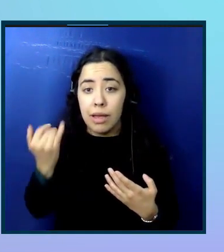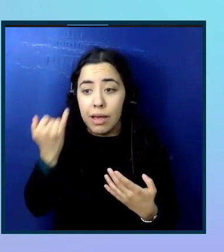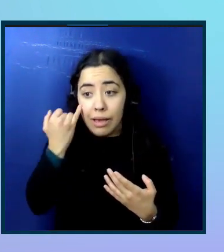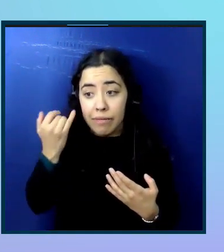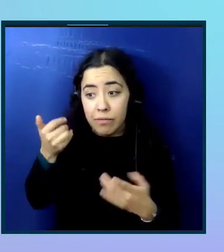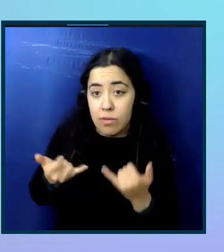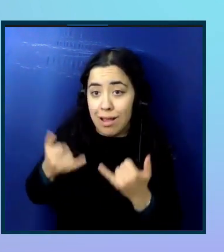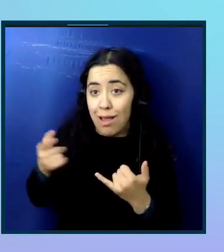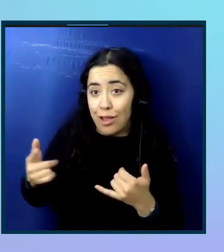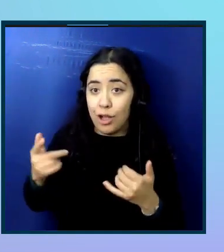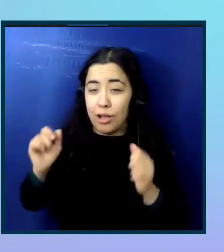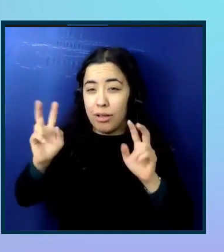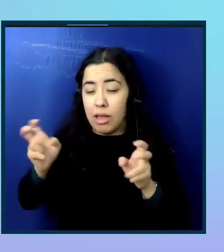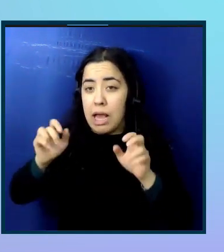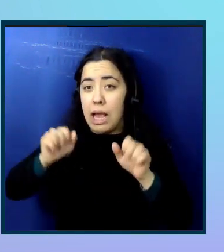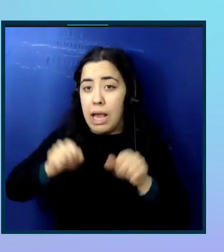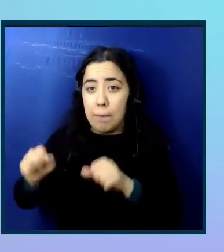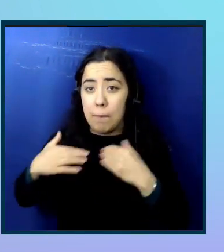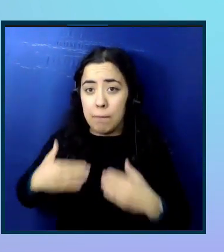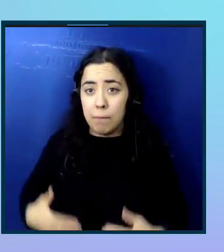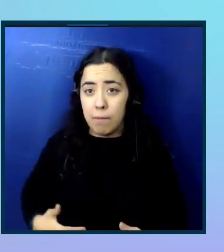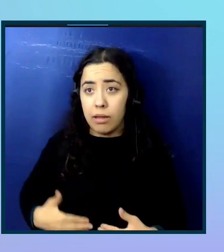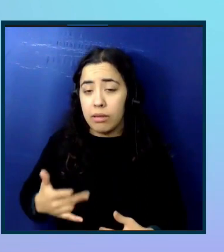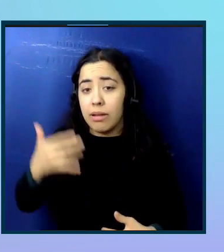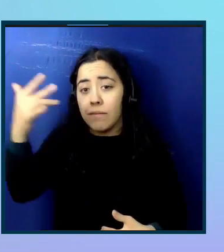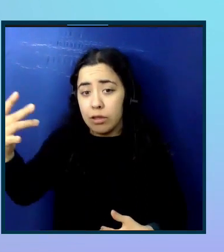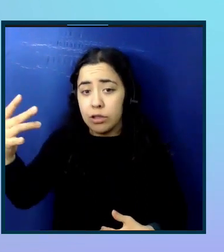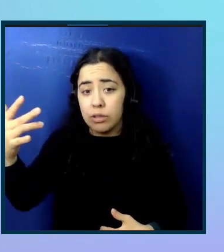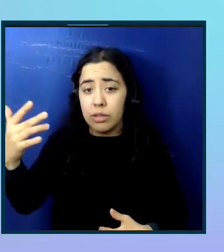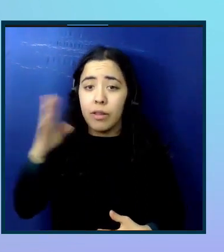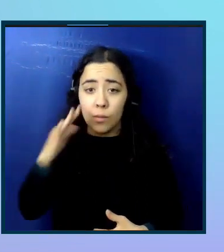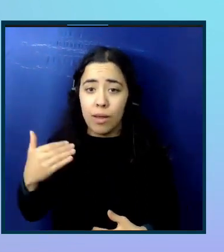that then there will be at one point where they're going to have a disability.